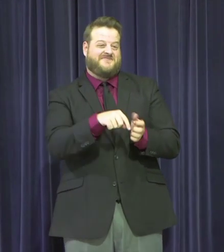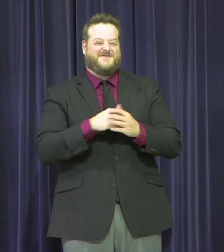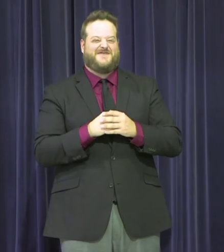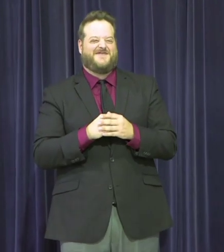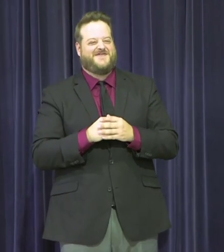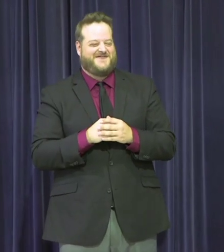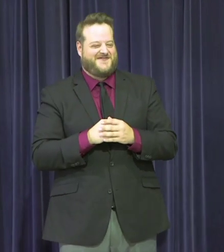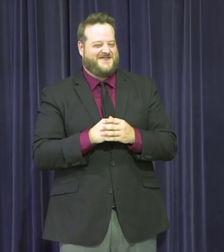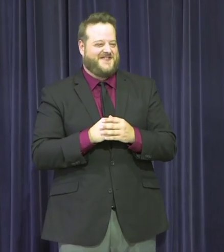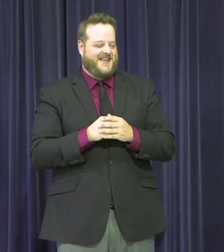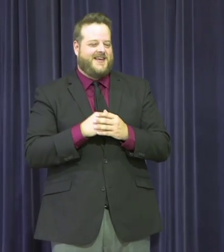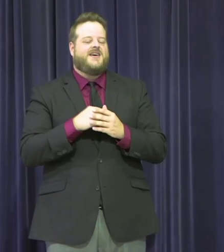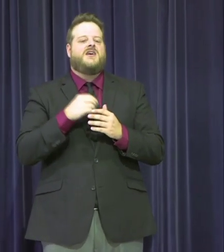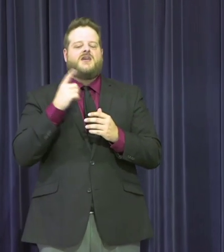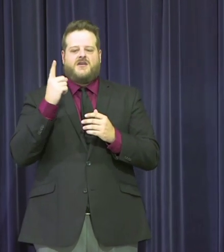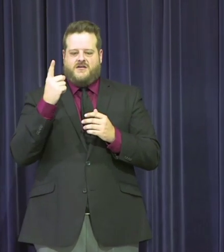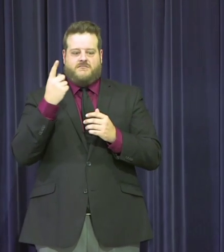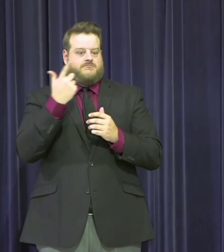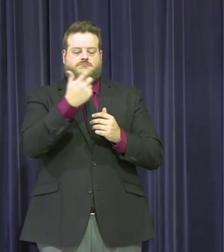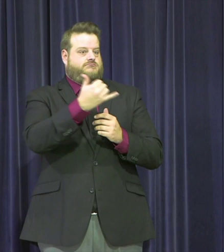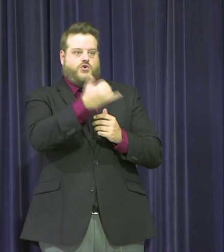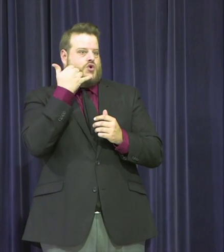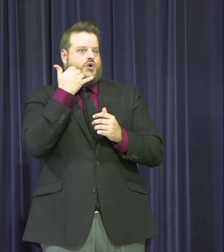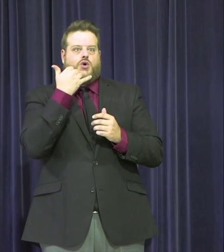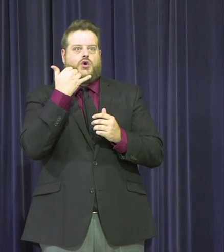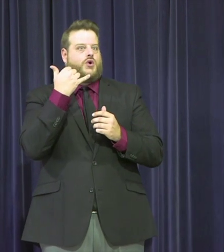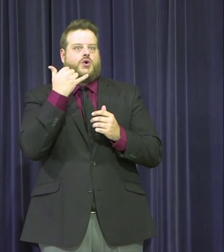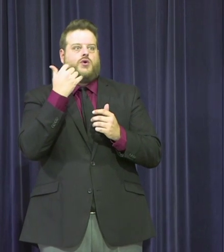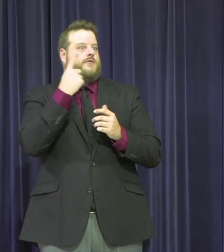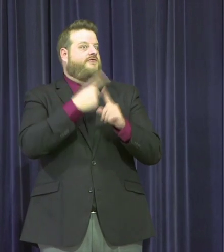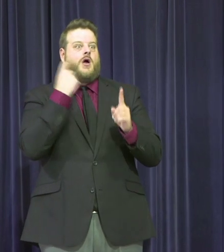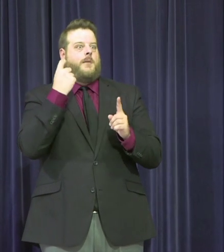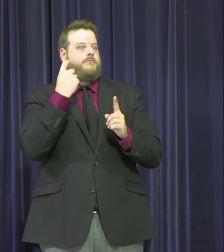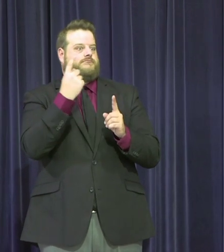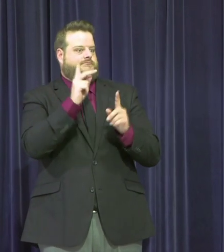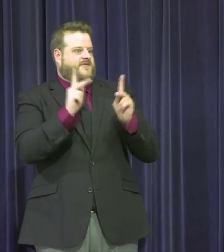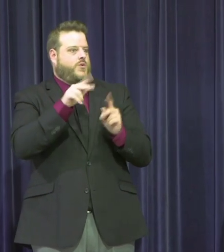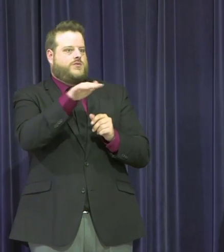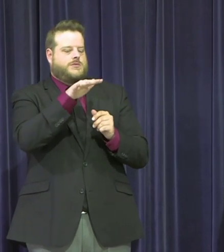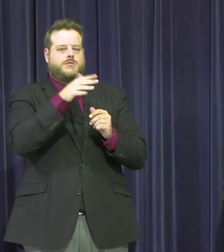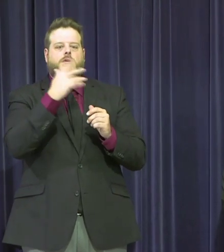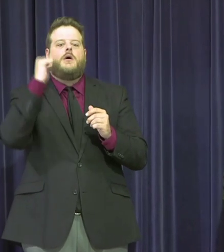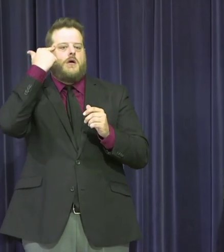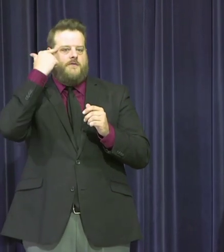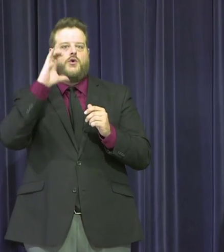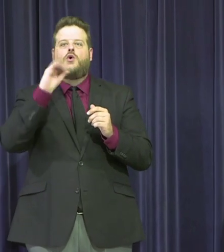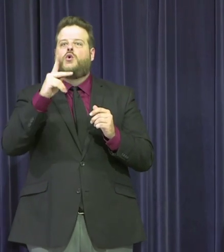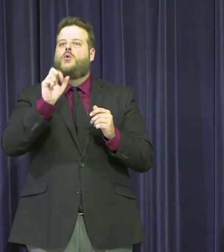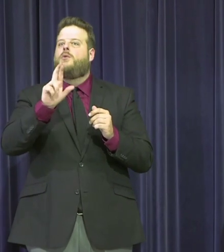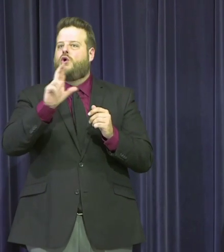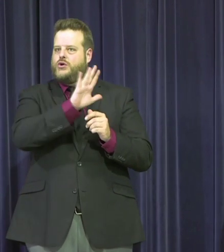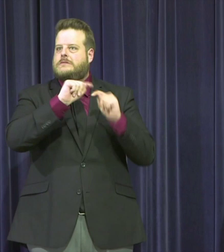I got a call out of the blue, from some folks from Governor Cooper's team and said "would